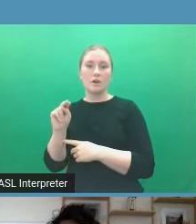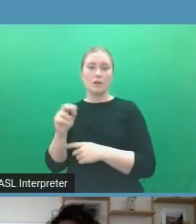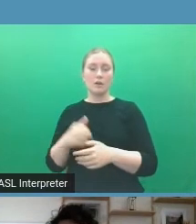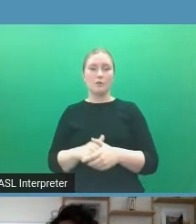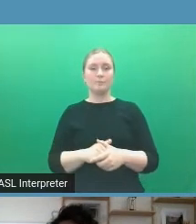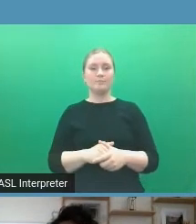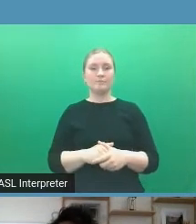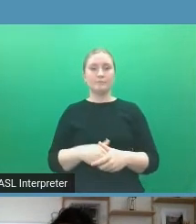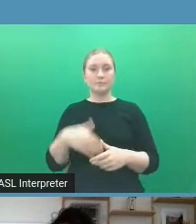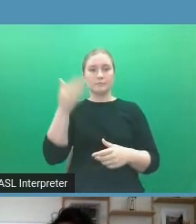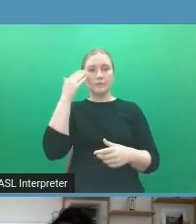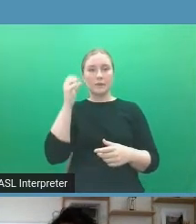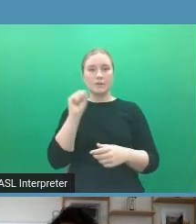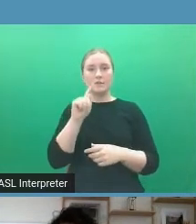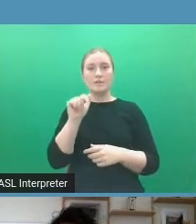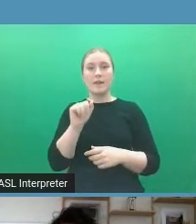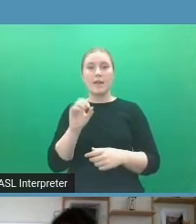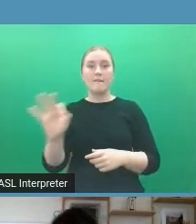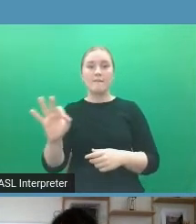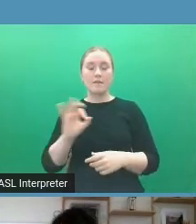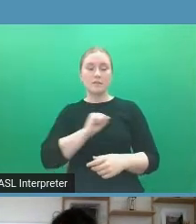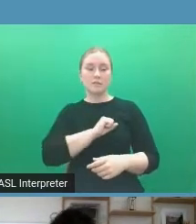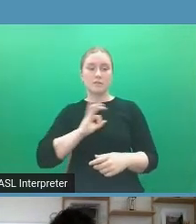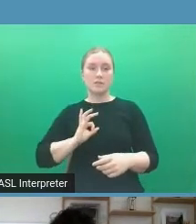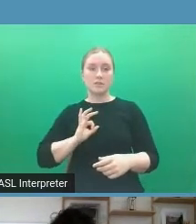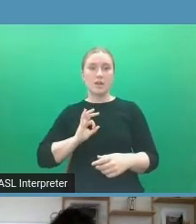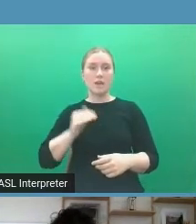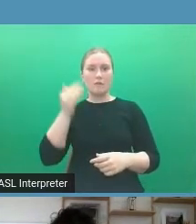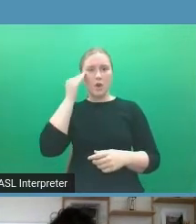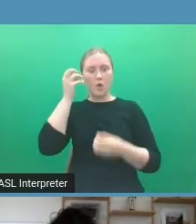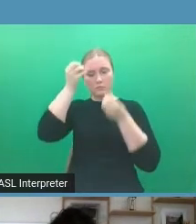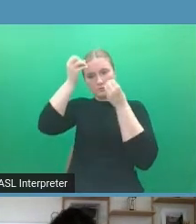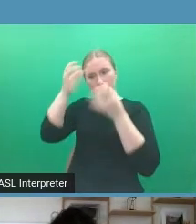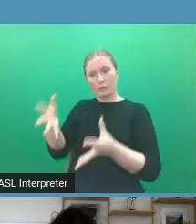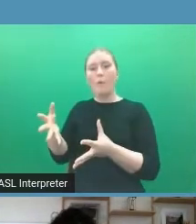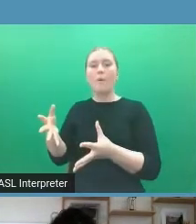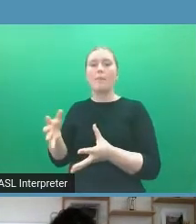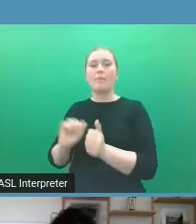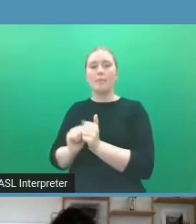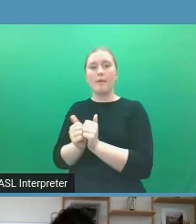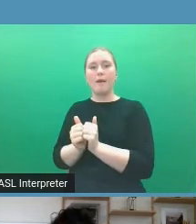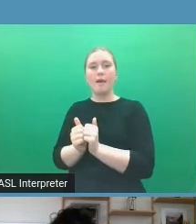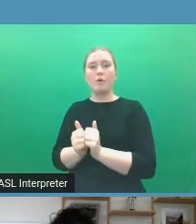as well as with the public is really important to ensure that again that tension that exists